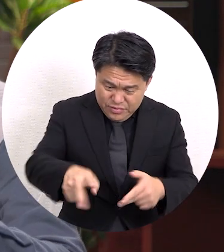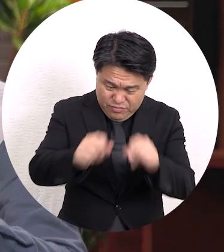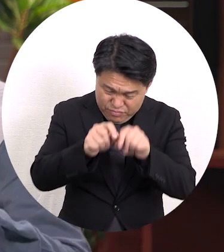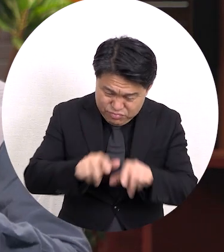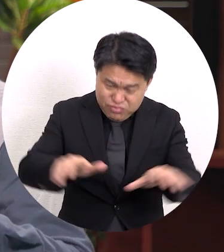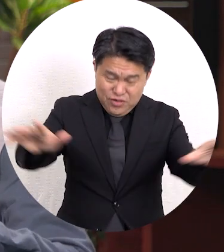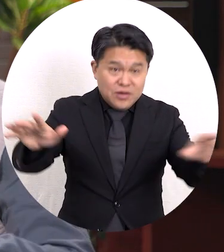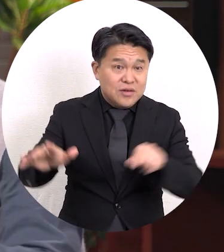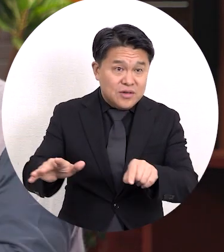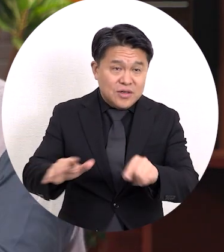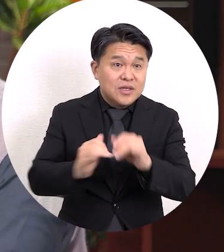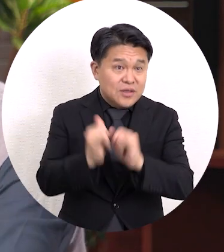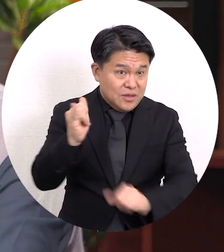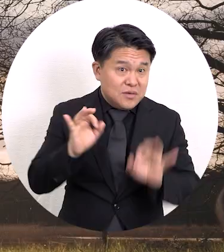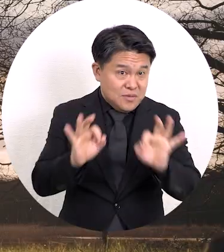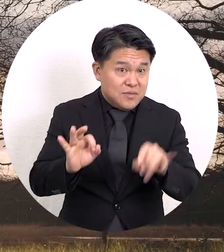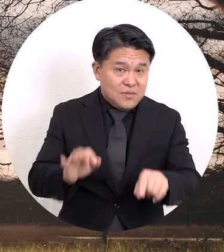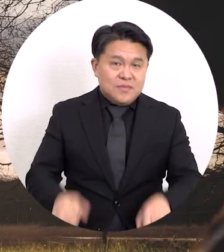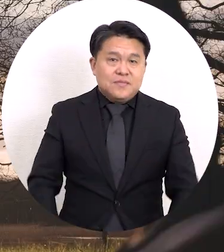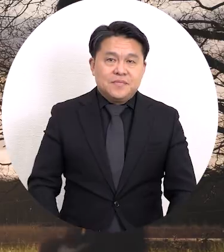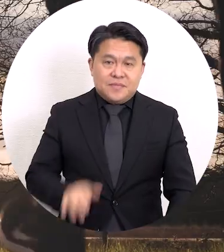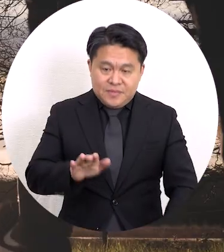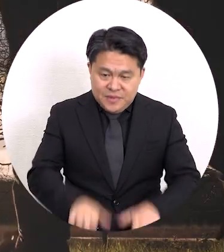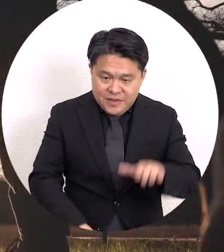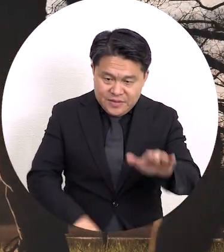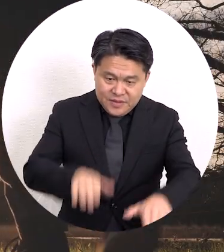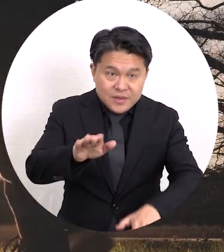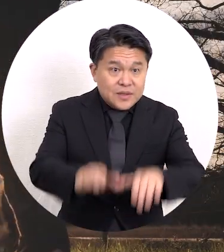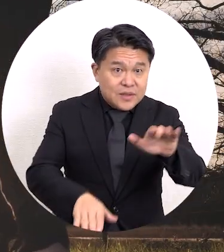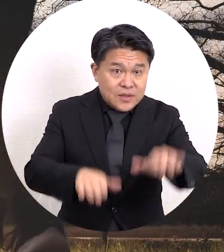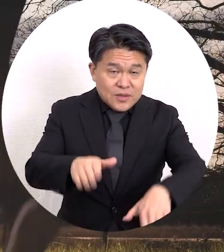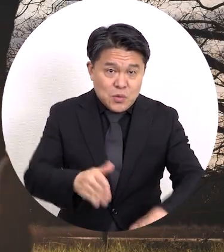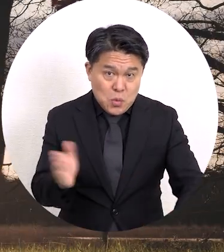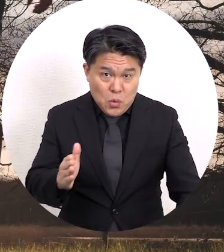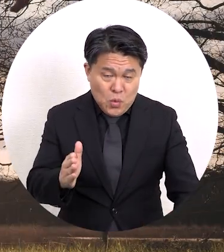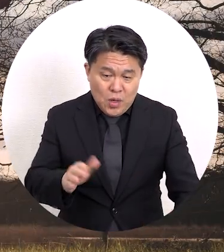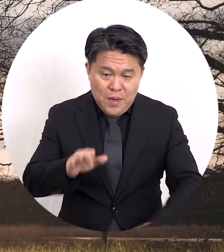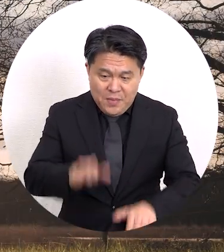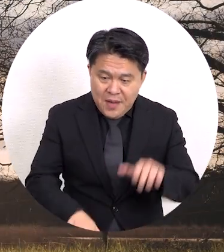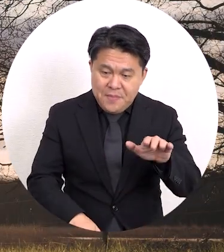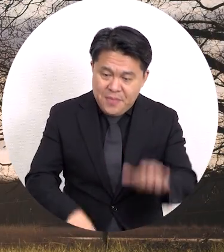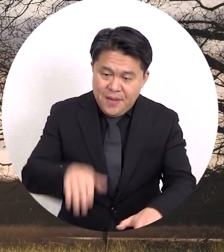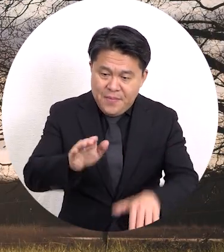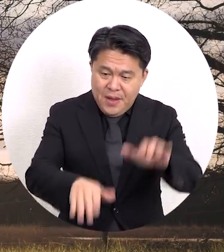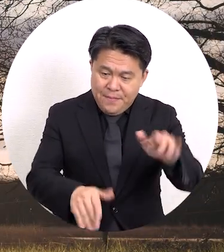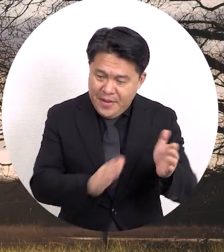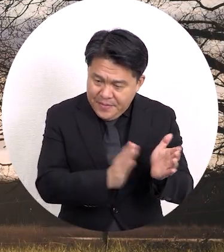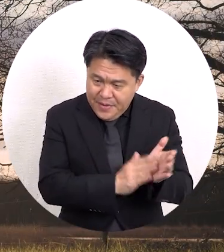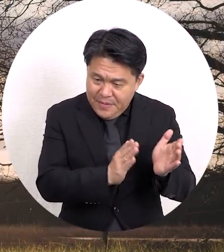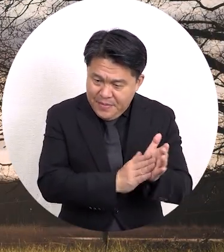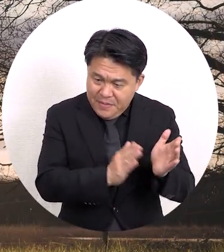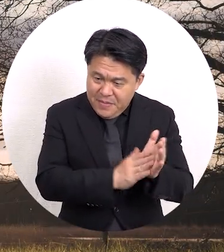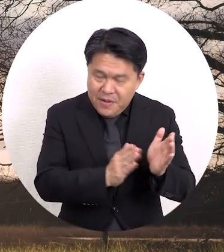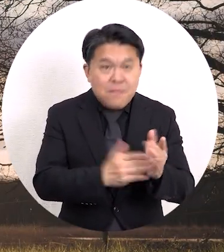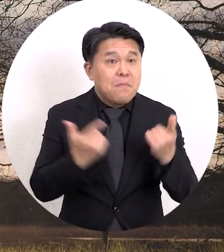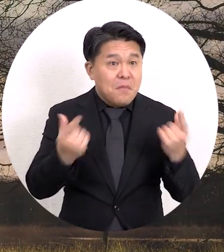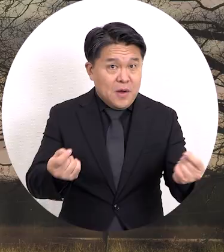If we look at human evolutionary history, the rhythm of walking, the pace at which we move, could be seen as a form of beat.